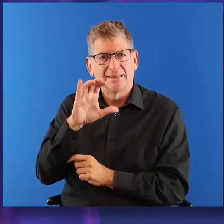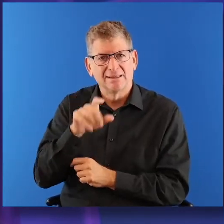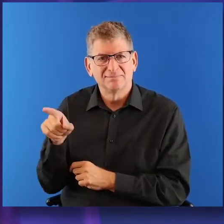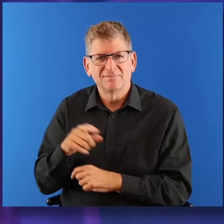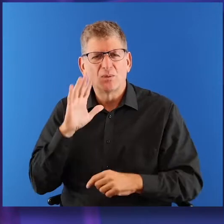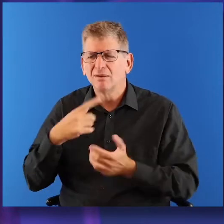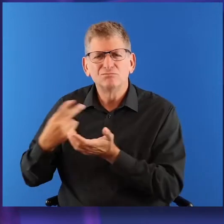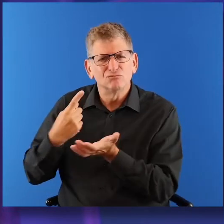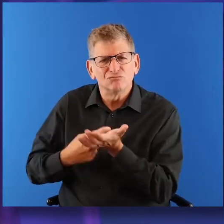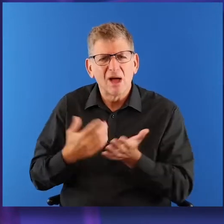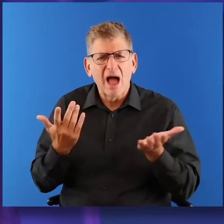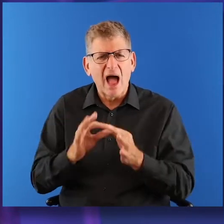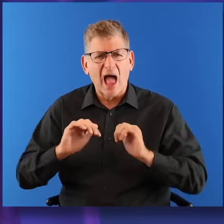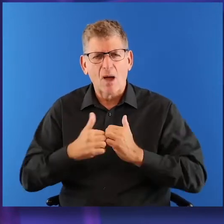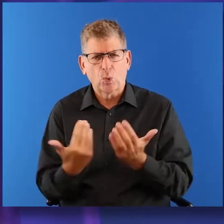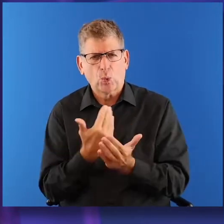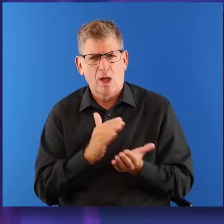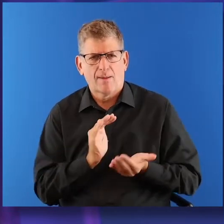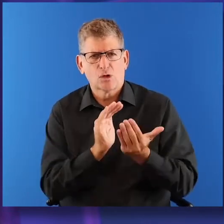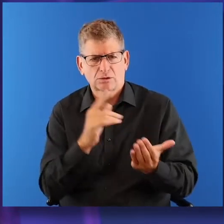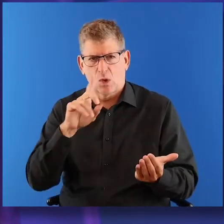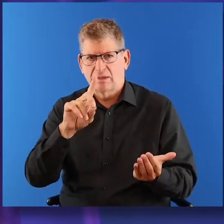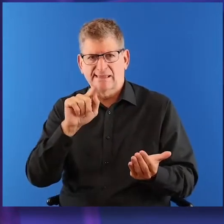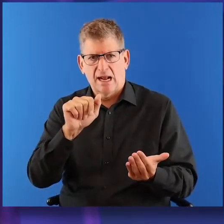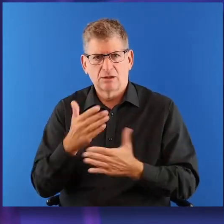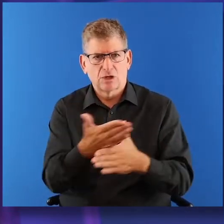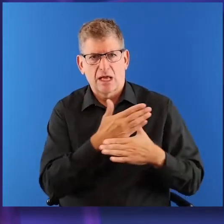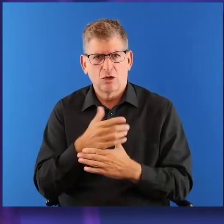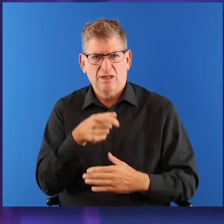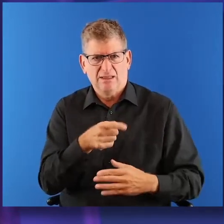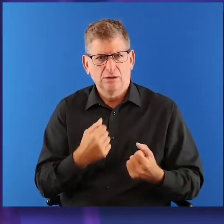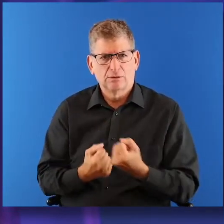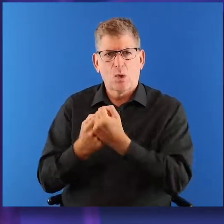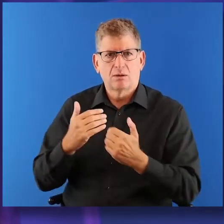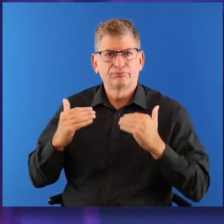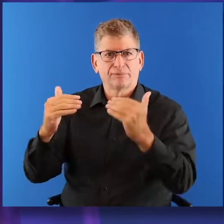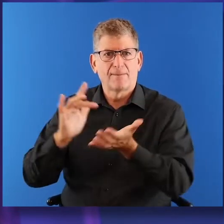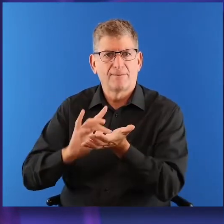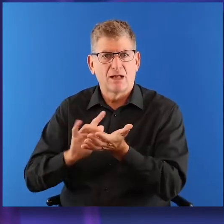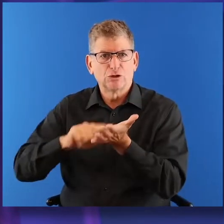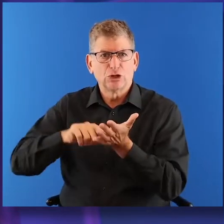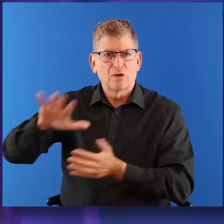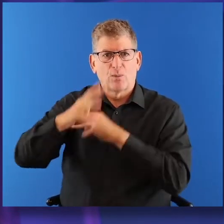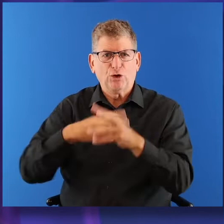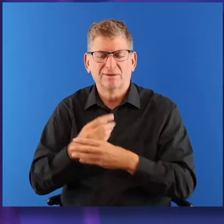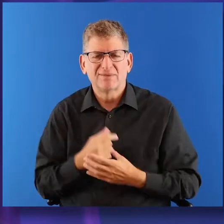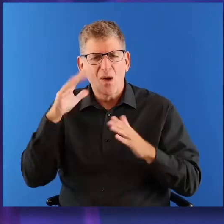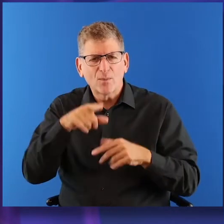inspired by what we'll show you today. Dr. Cameron Webb,